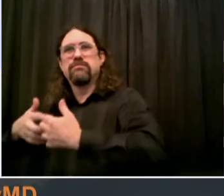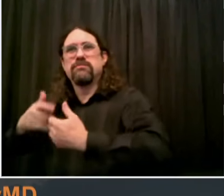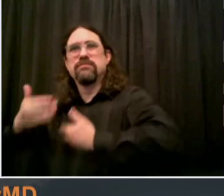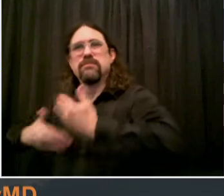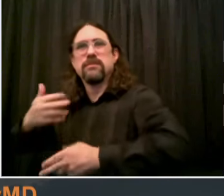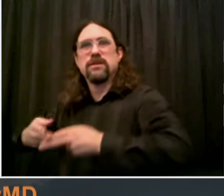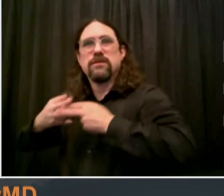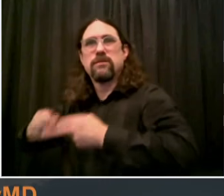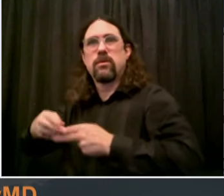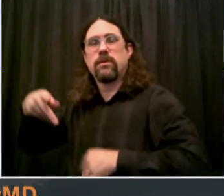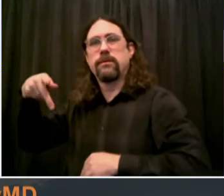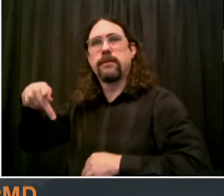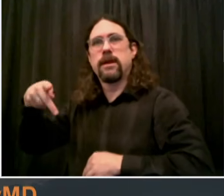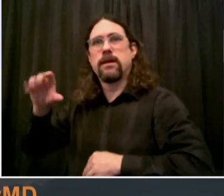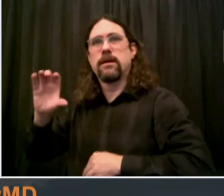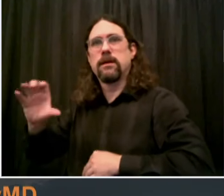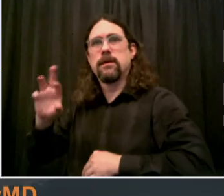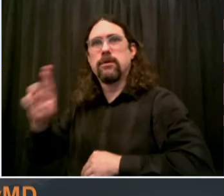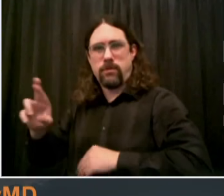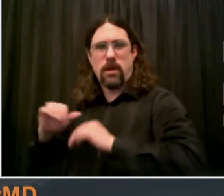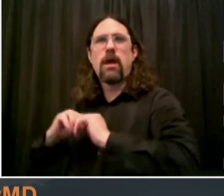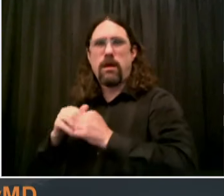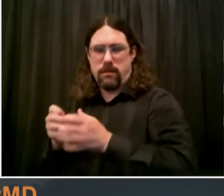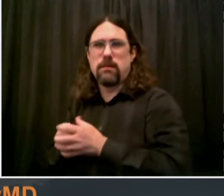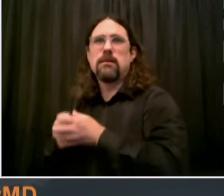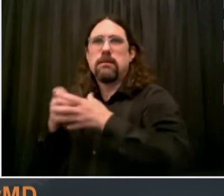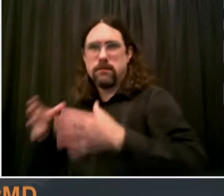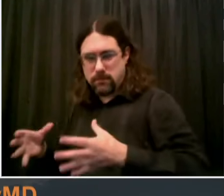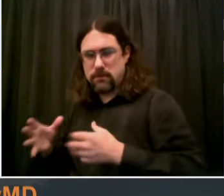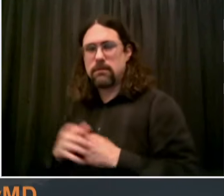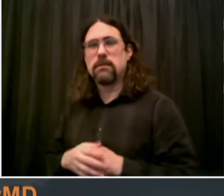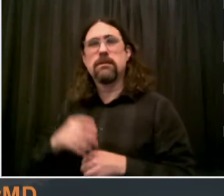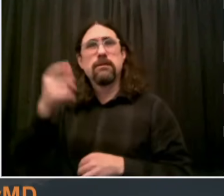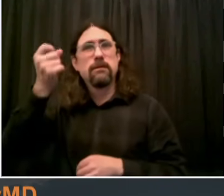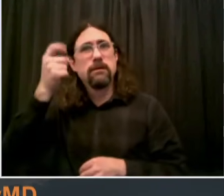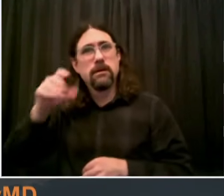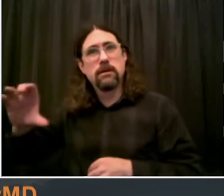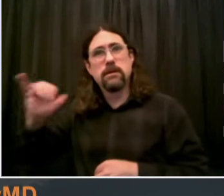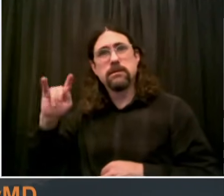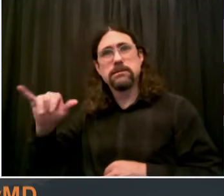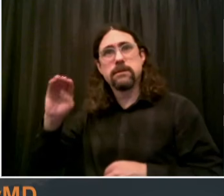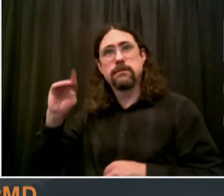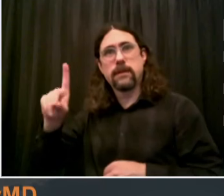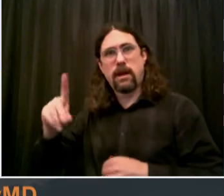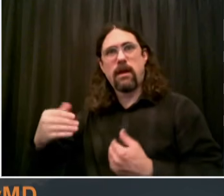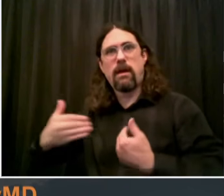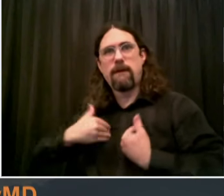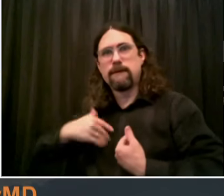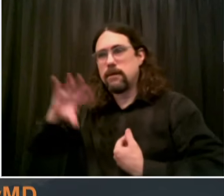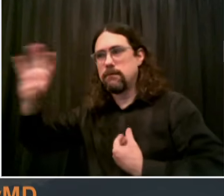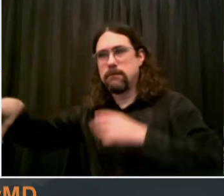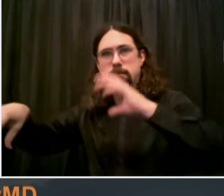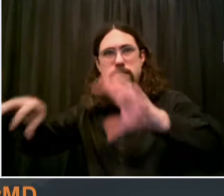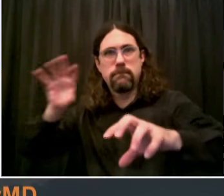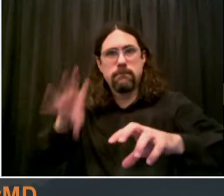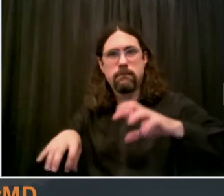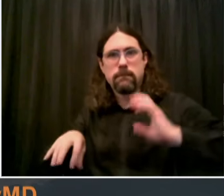TESTING. IT WILL BE AVAILABLE AT ALL 123 SITES ACROSS